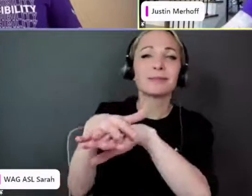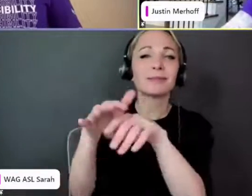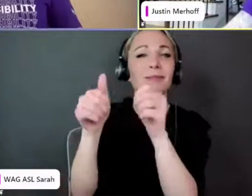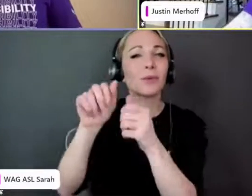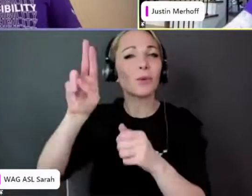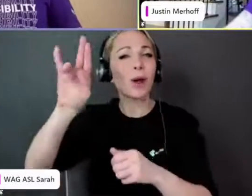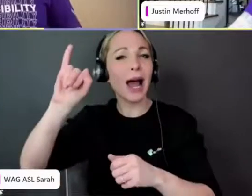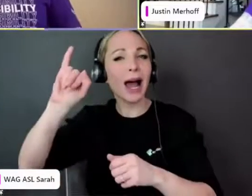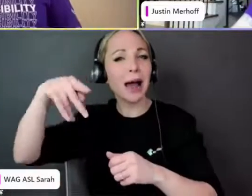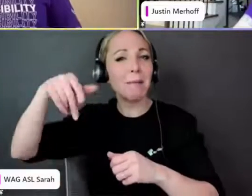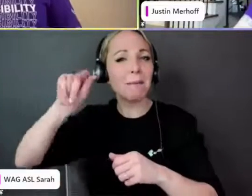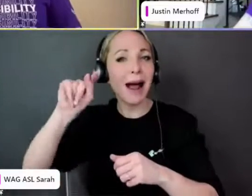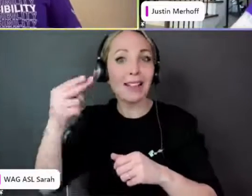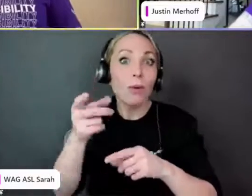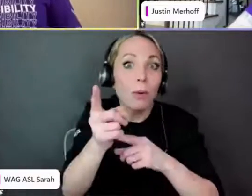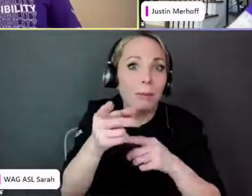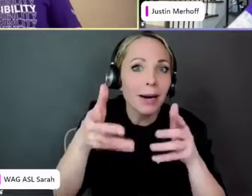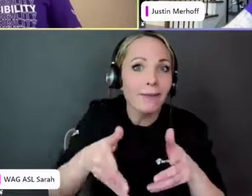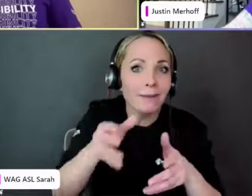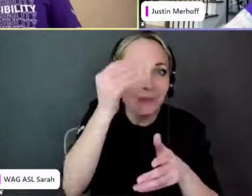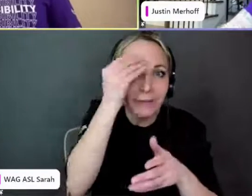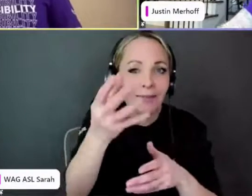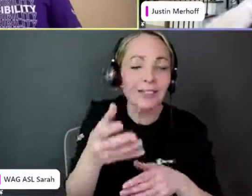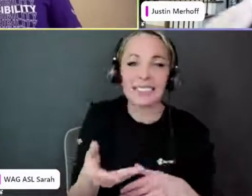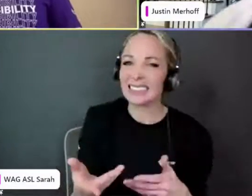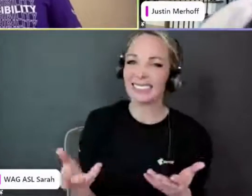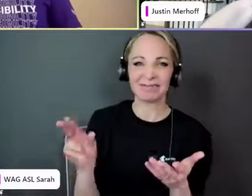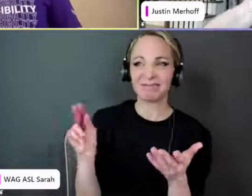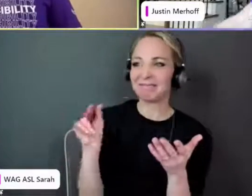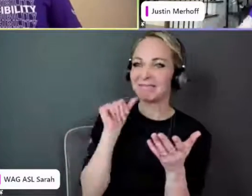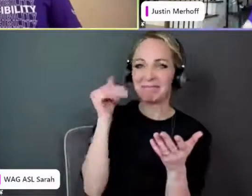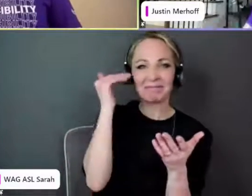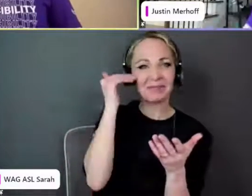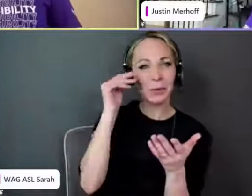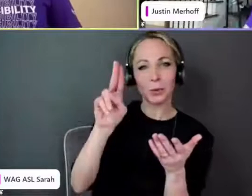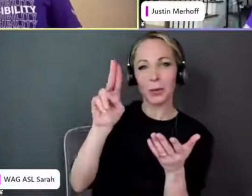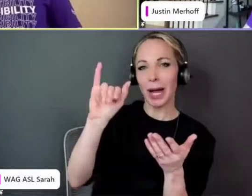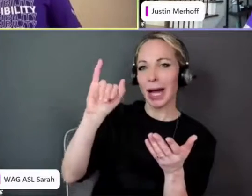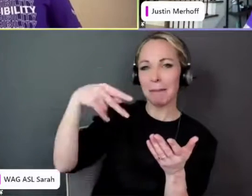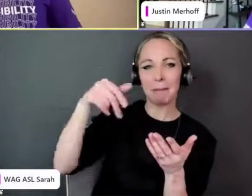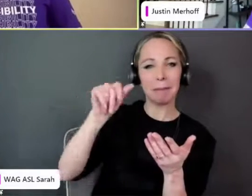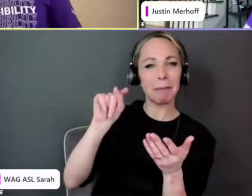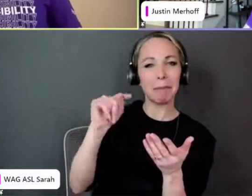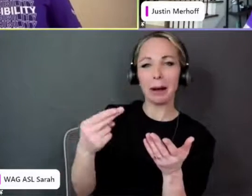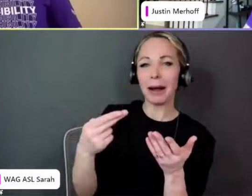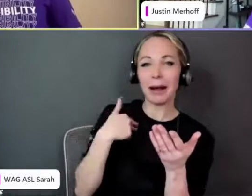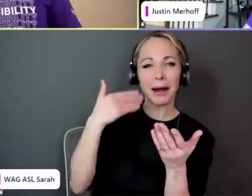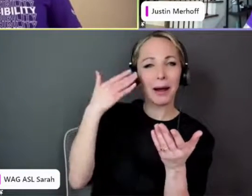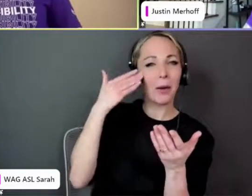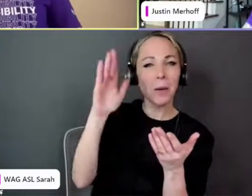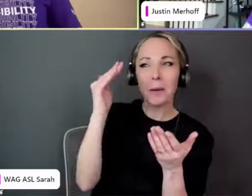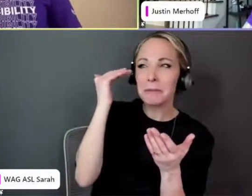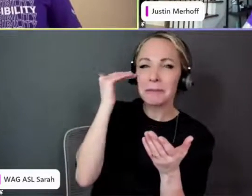And we have one minute. Yeah, I'm not familiar with what that tool is, so I don't think I can give a particularly good answer.